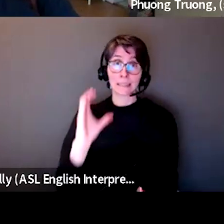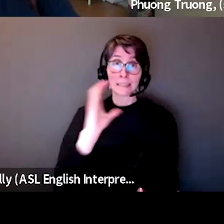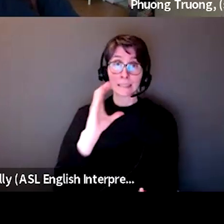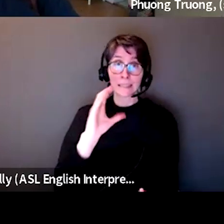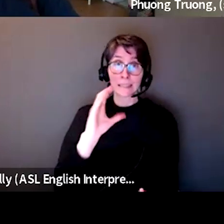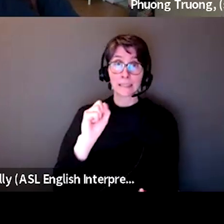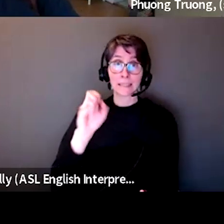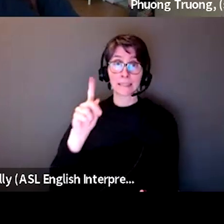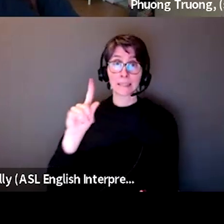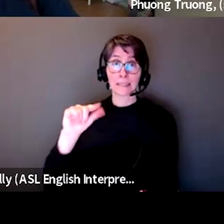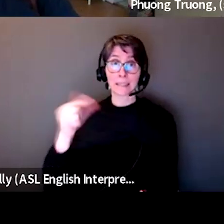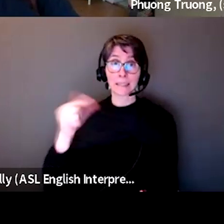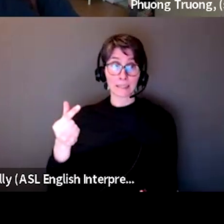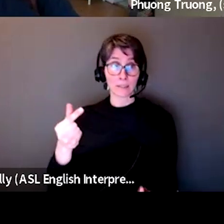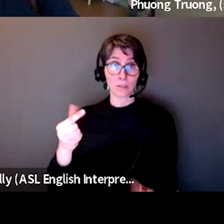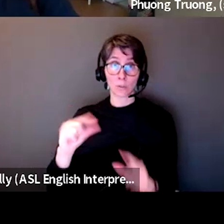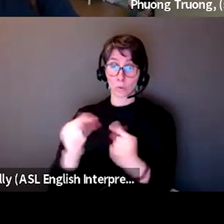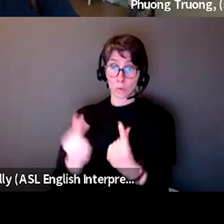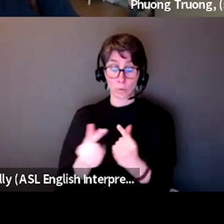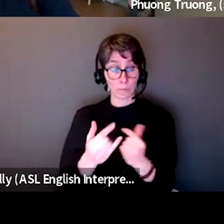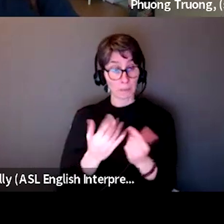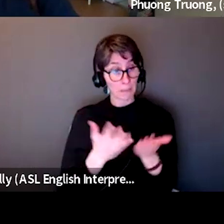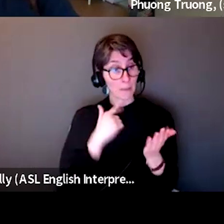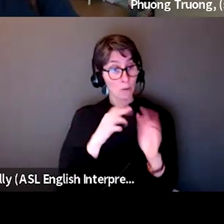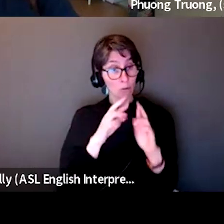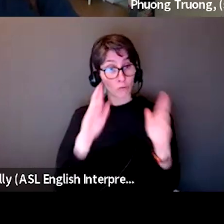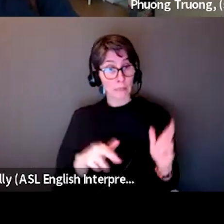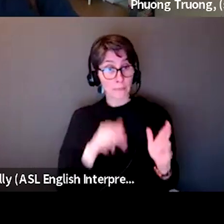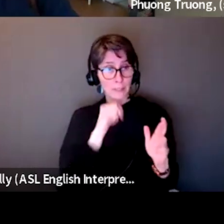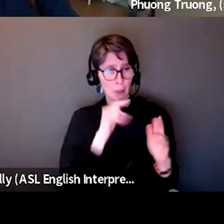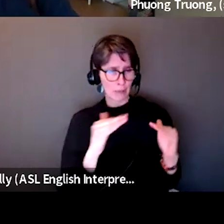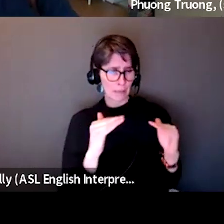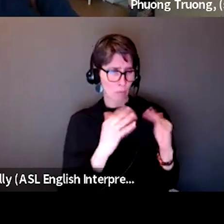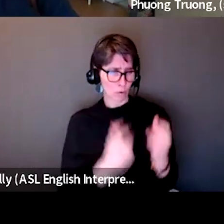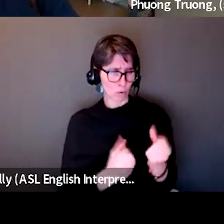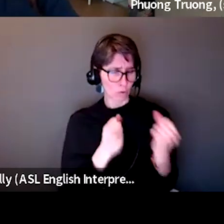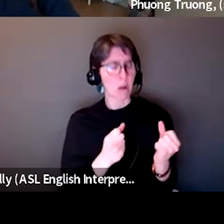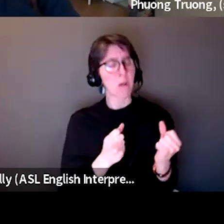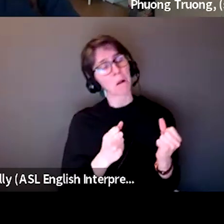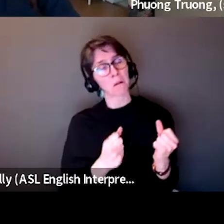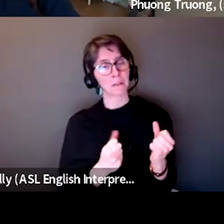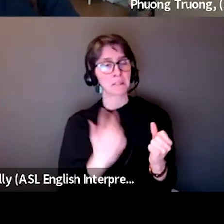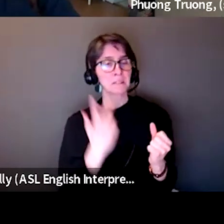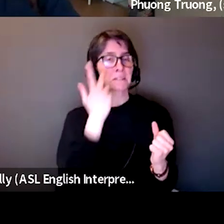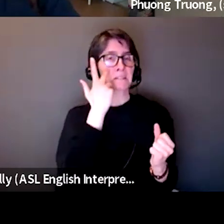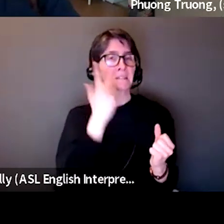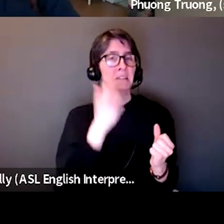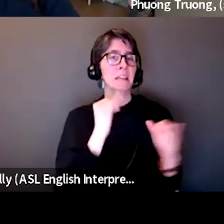quite as good, we will try to give them an interview as well, just to give them that